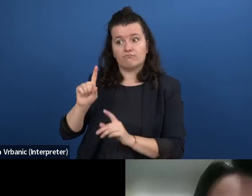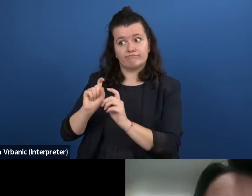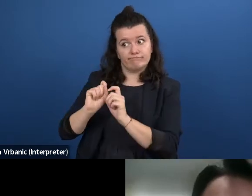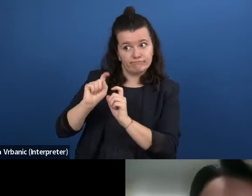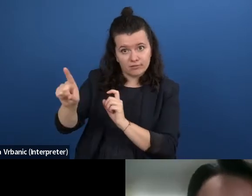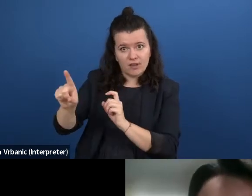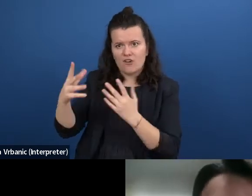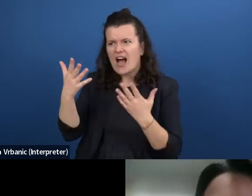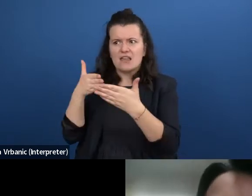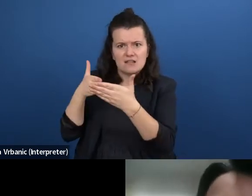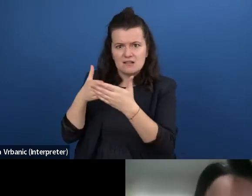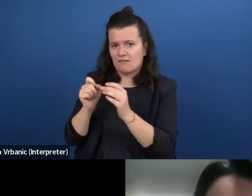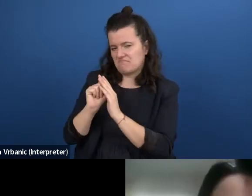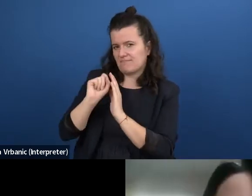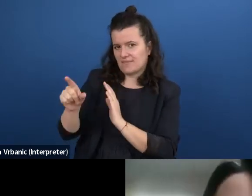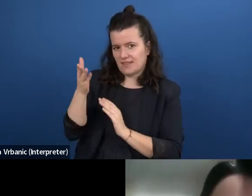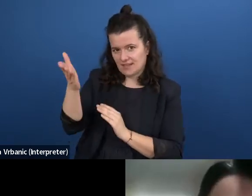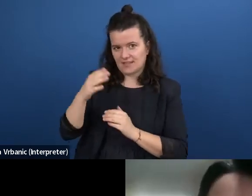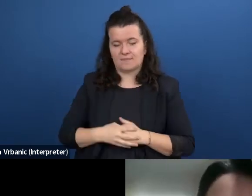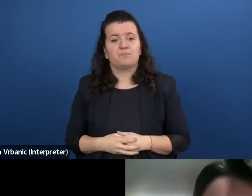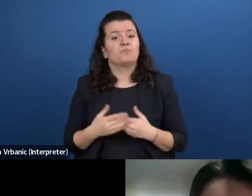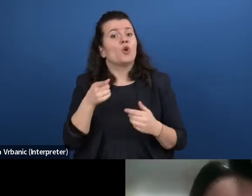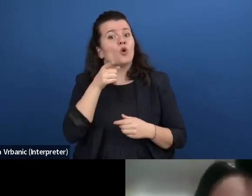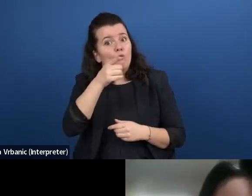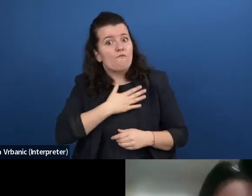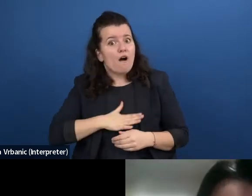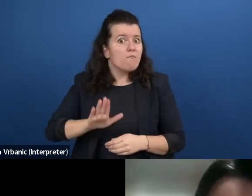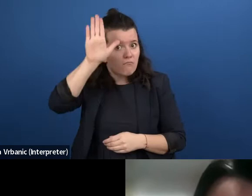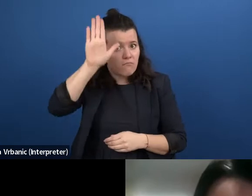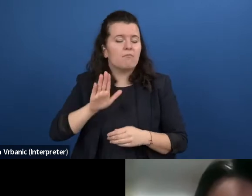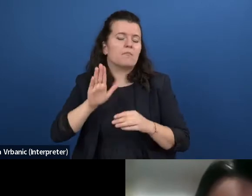If you take the floor, please, specify your name, country and organisation.